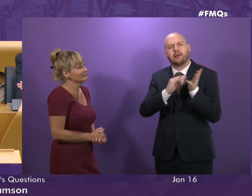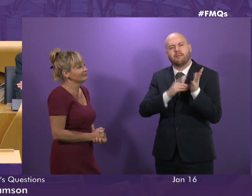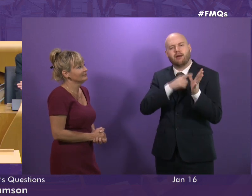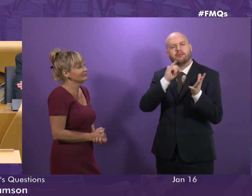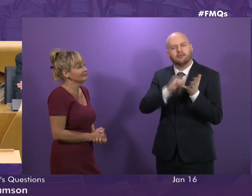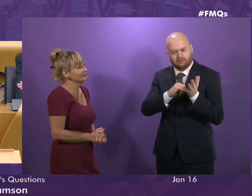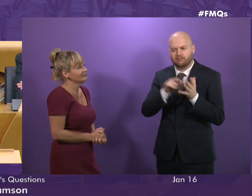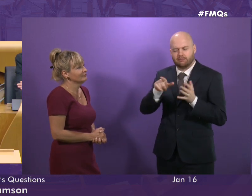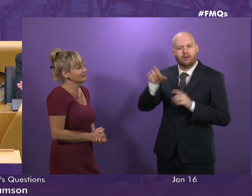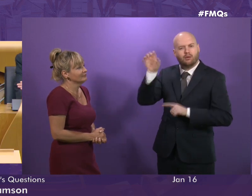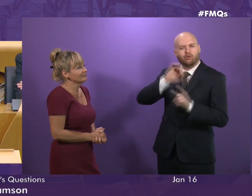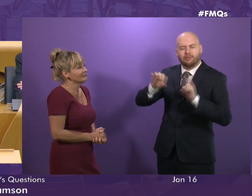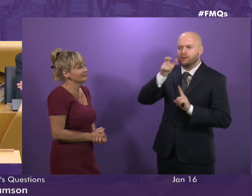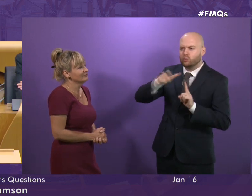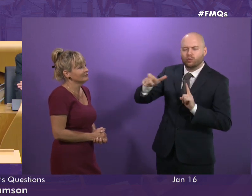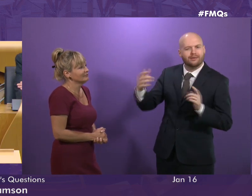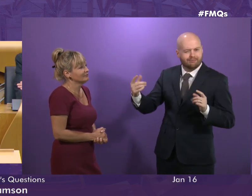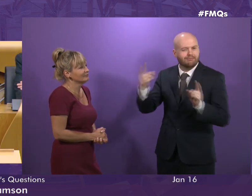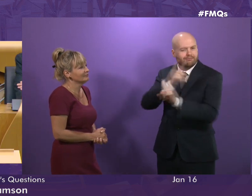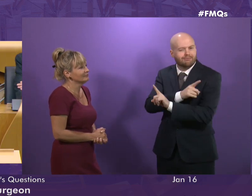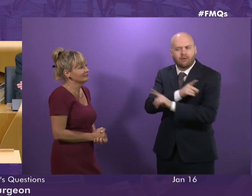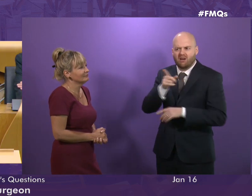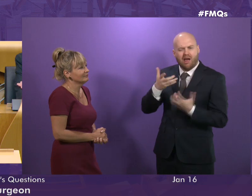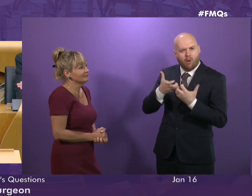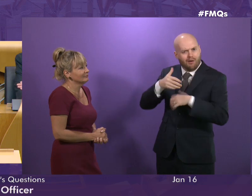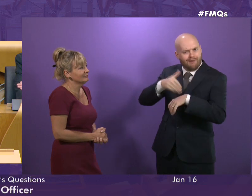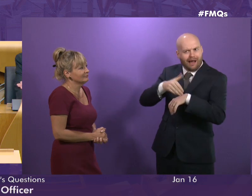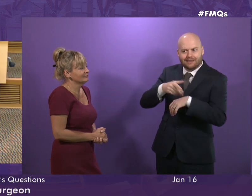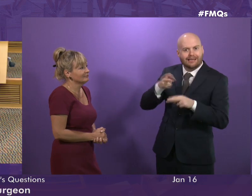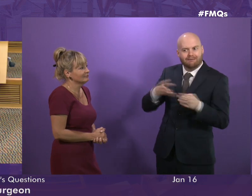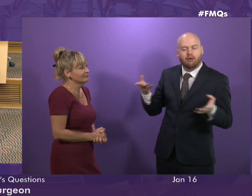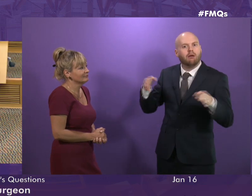further and higher education institutions.